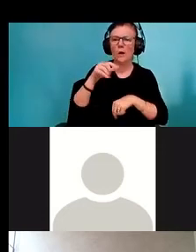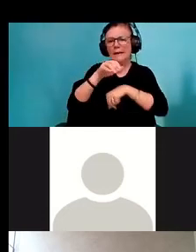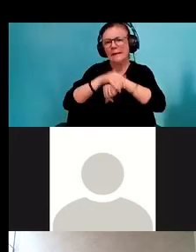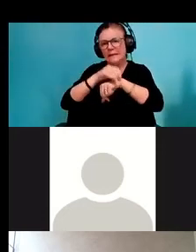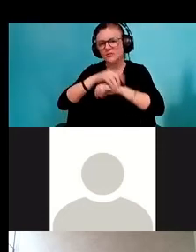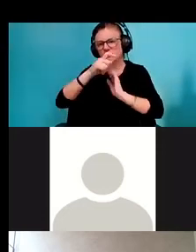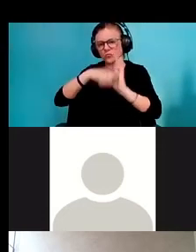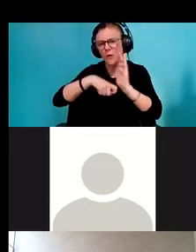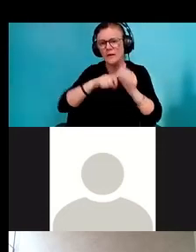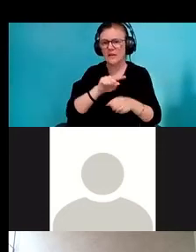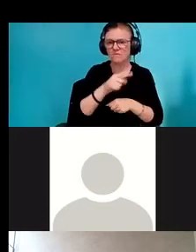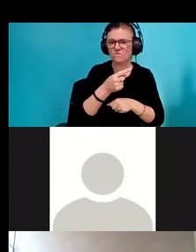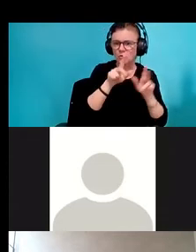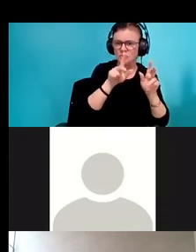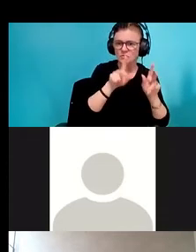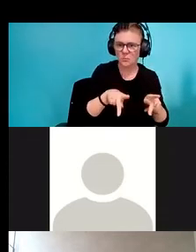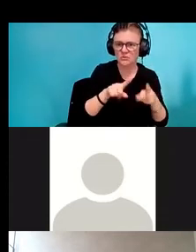Kind of being taught in professional writing